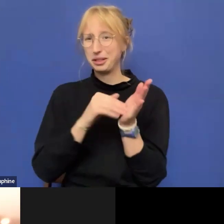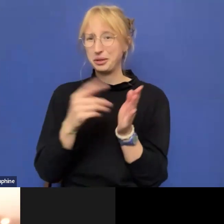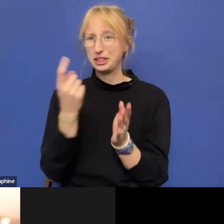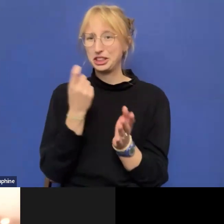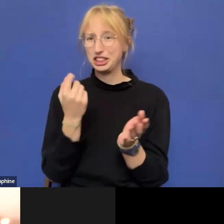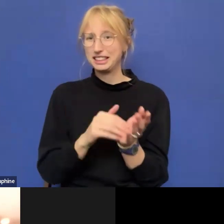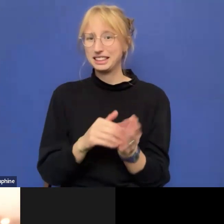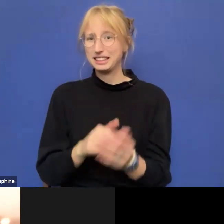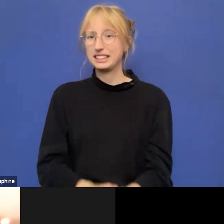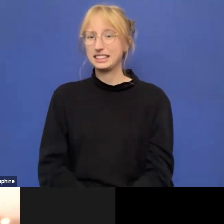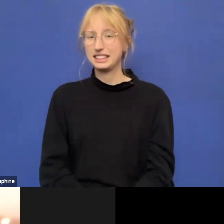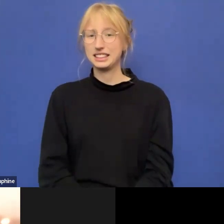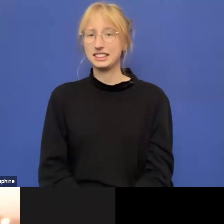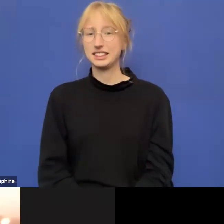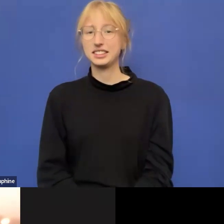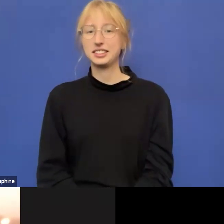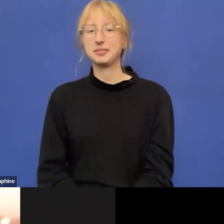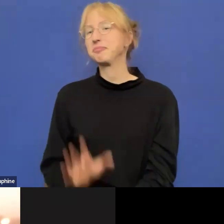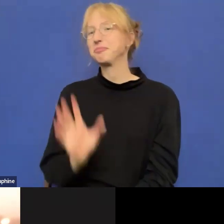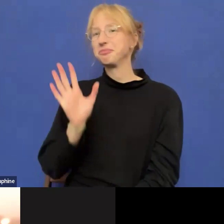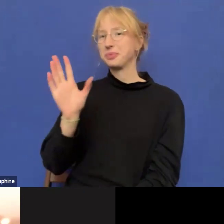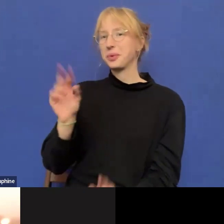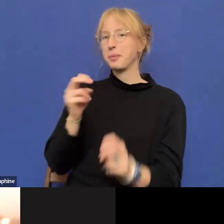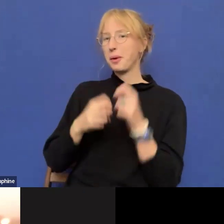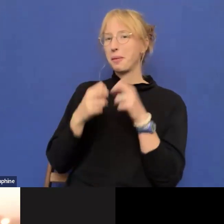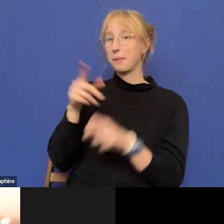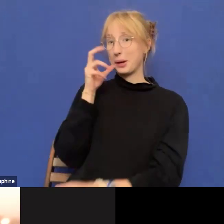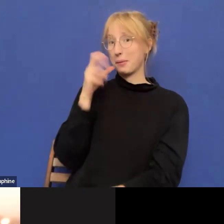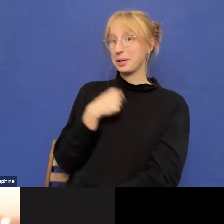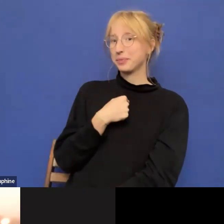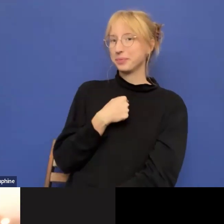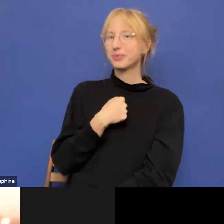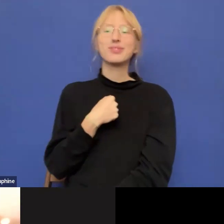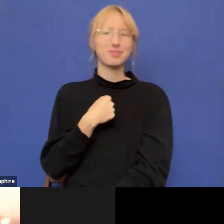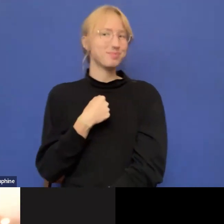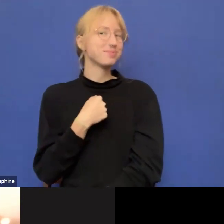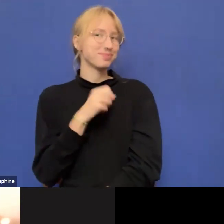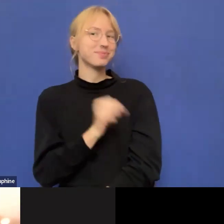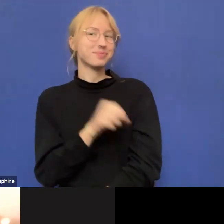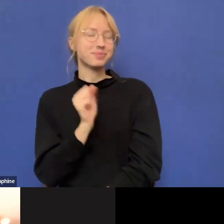Tara King: Sure, no problem can you hear me okay? What